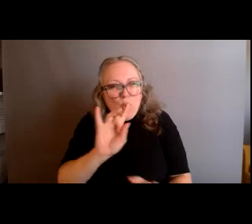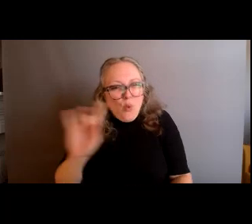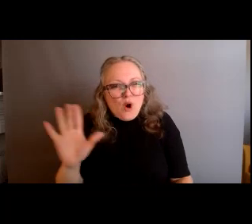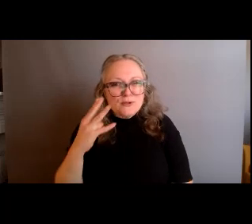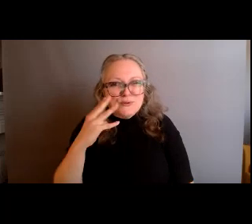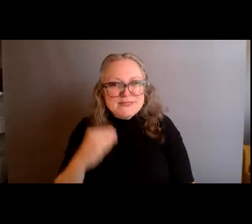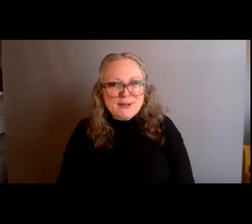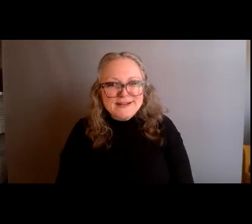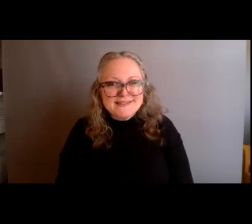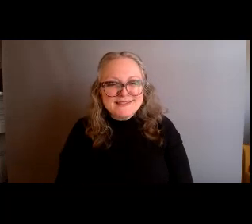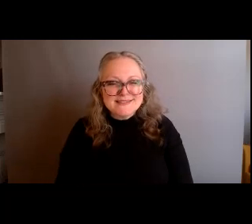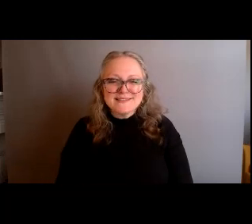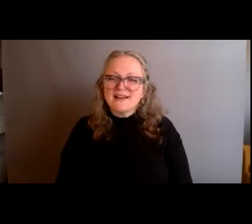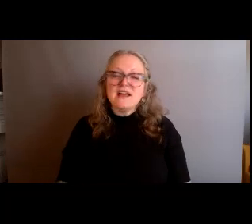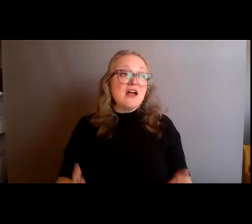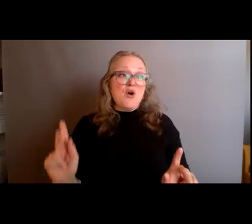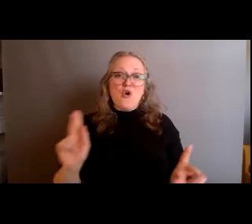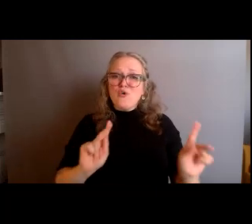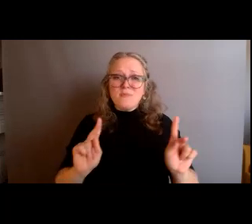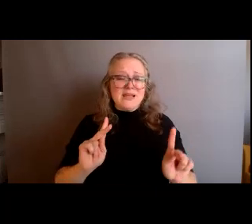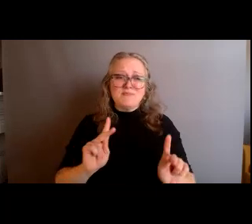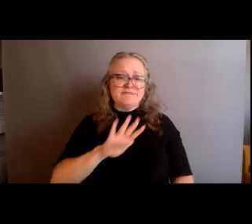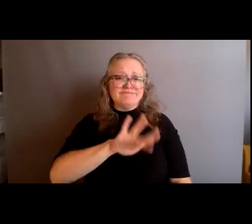Then people just have. They have a really hard time.